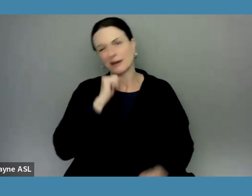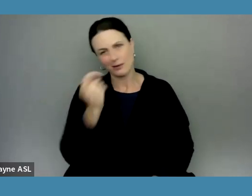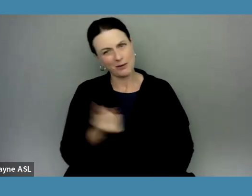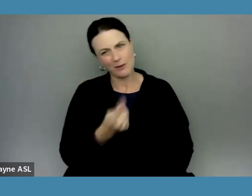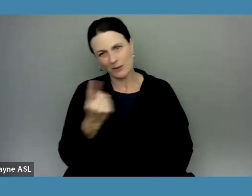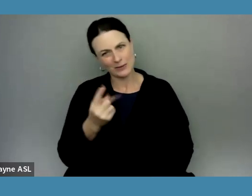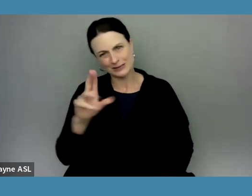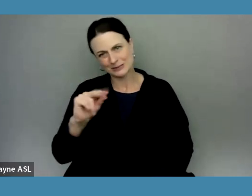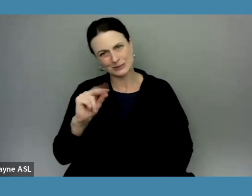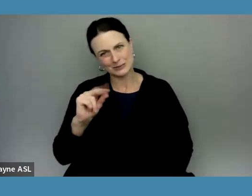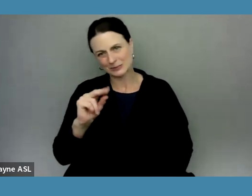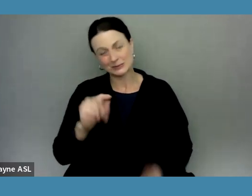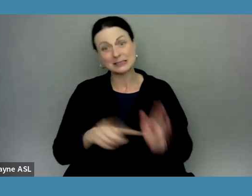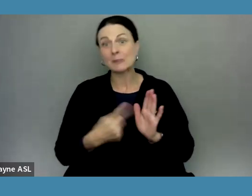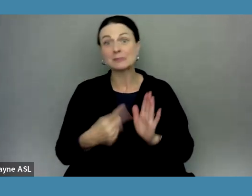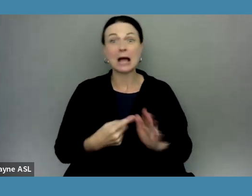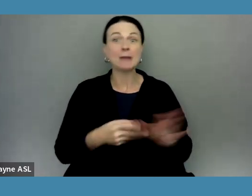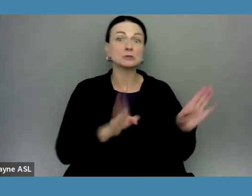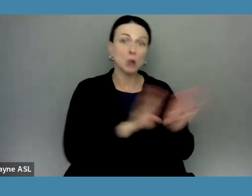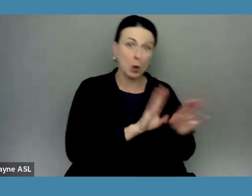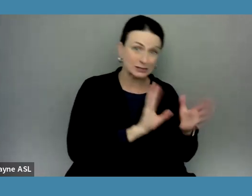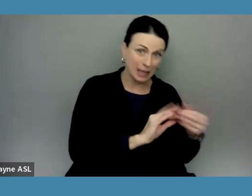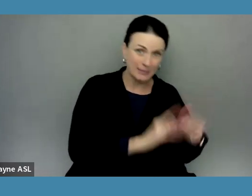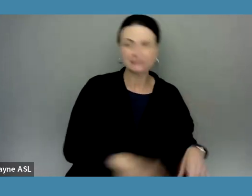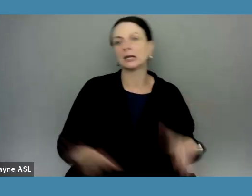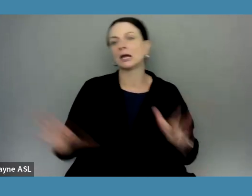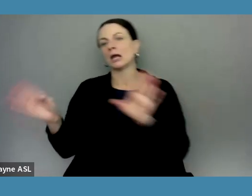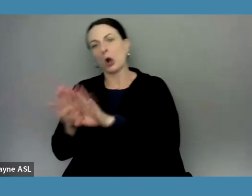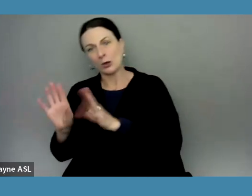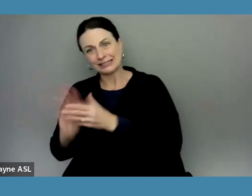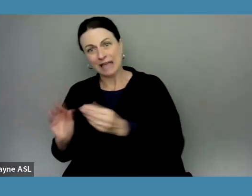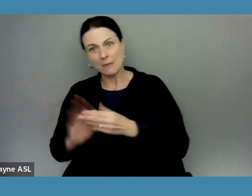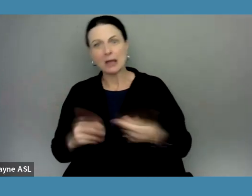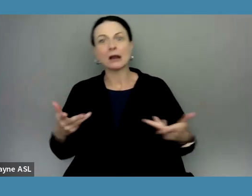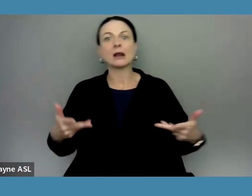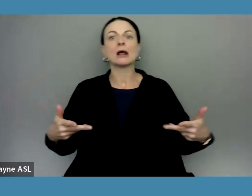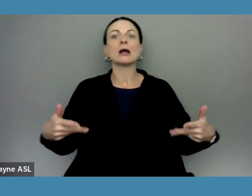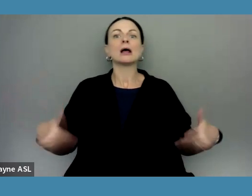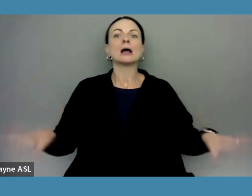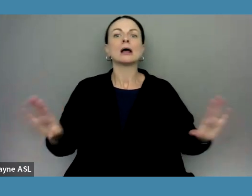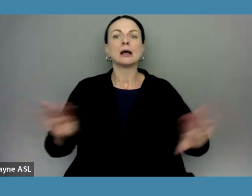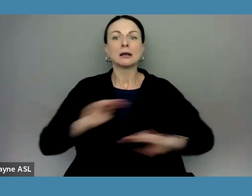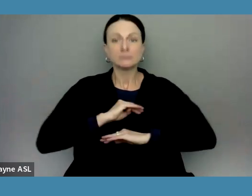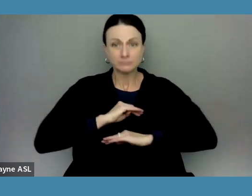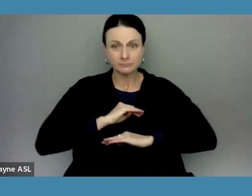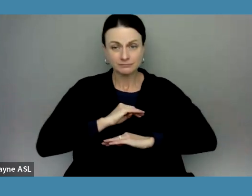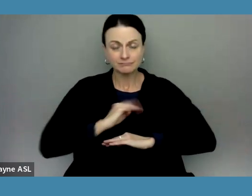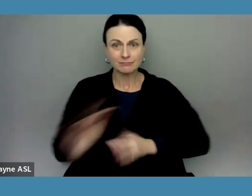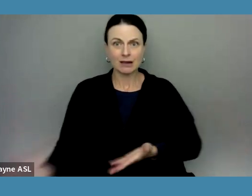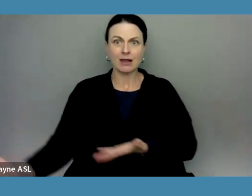Sometimes it is just the closing statements or closing arguments. And then the hearing officer takes everything that's been,